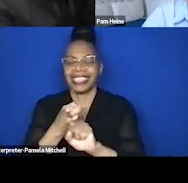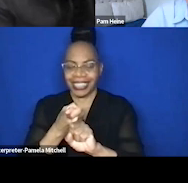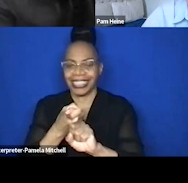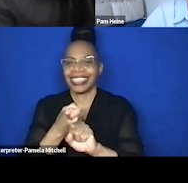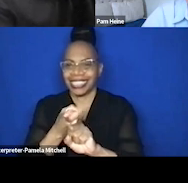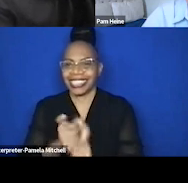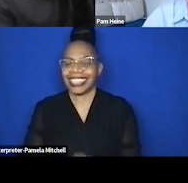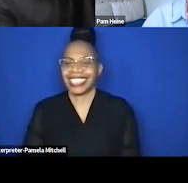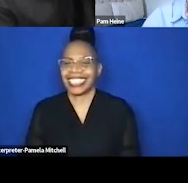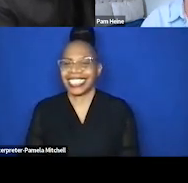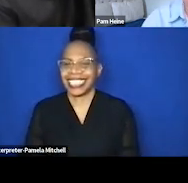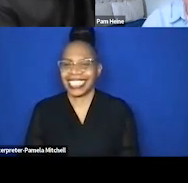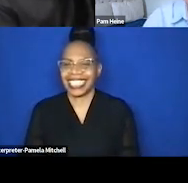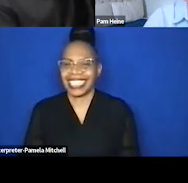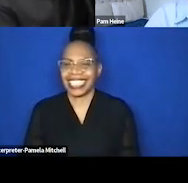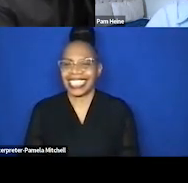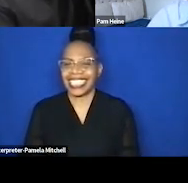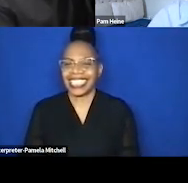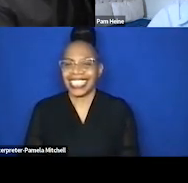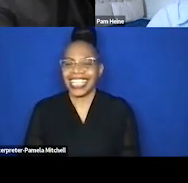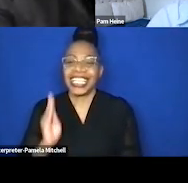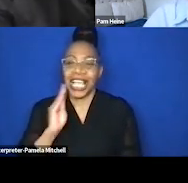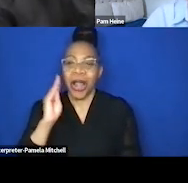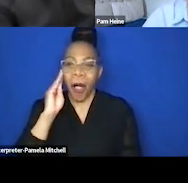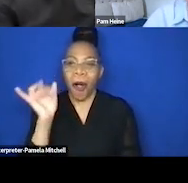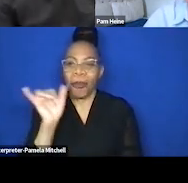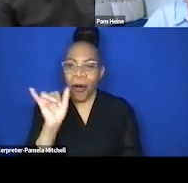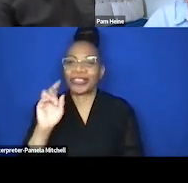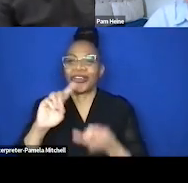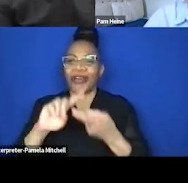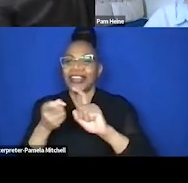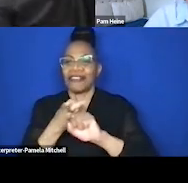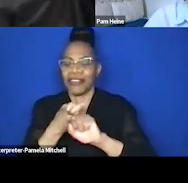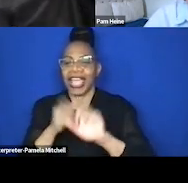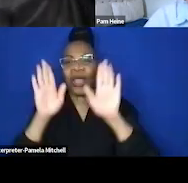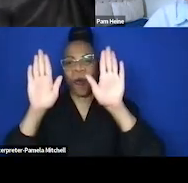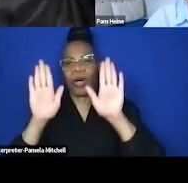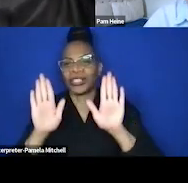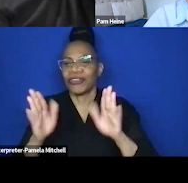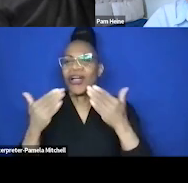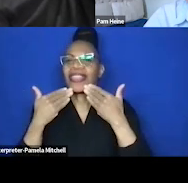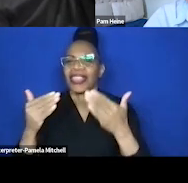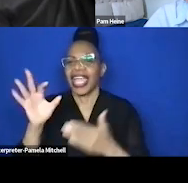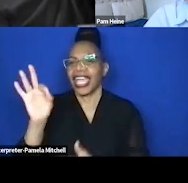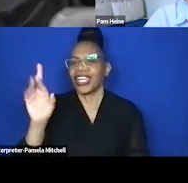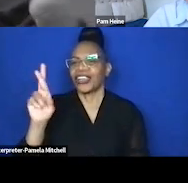Oh, health and home and a friend. That's wonderful. Thank you Frank for sharing your story